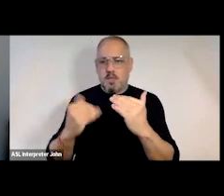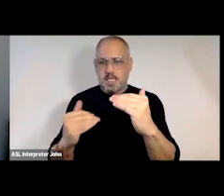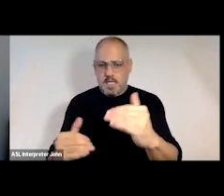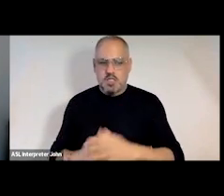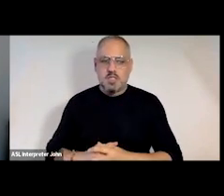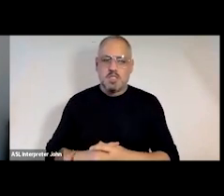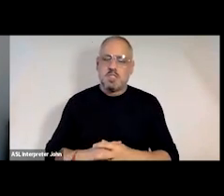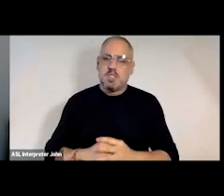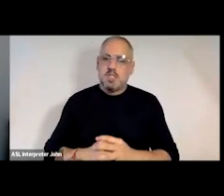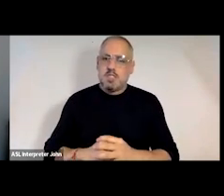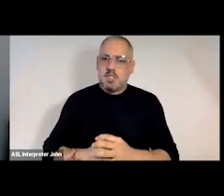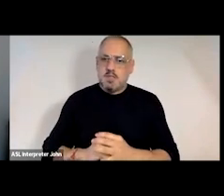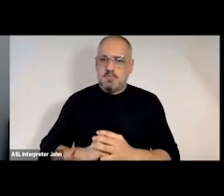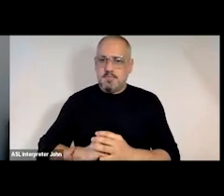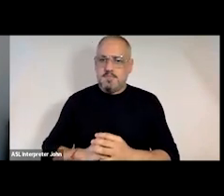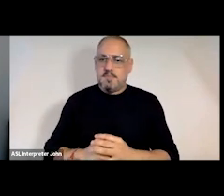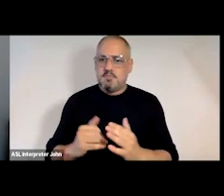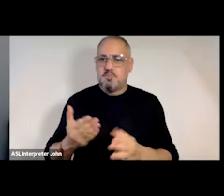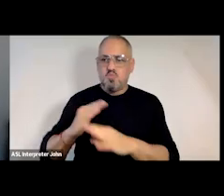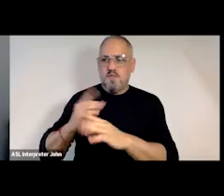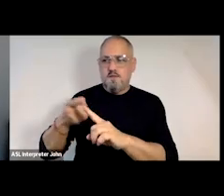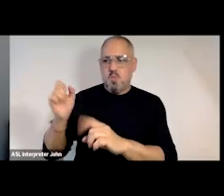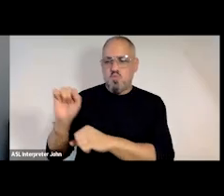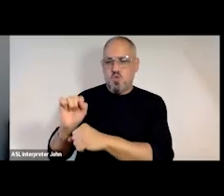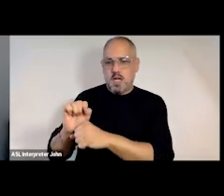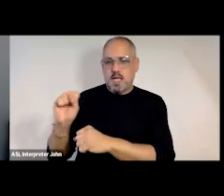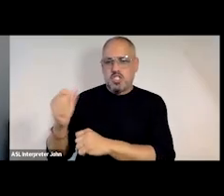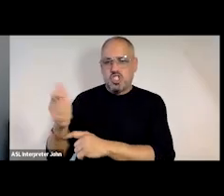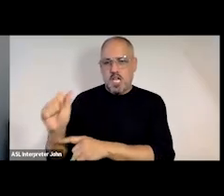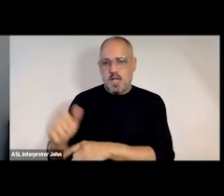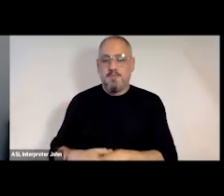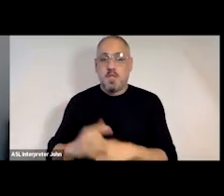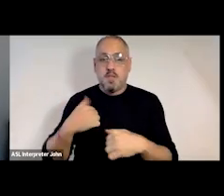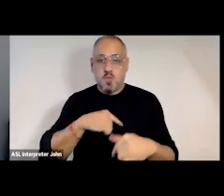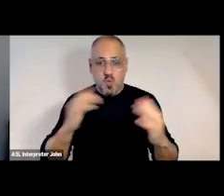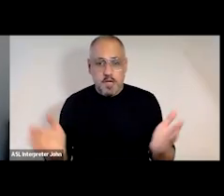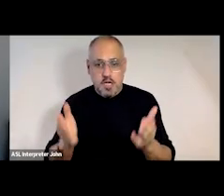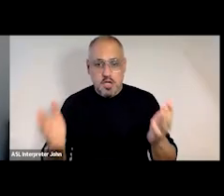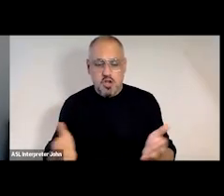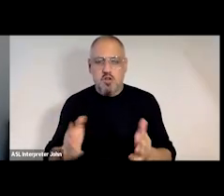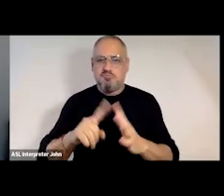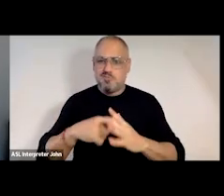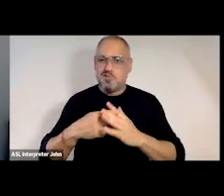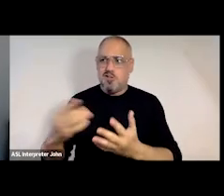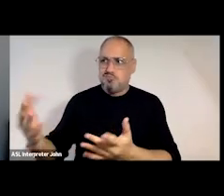that prevent them from working. So we encourage you to start collecting records